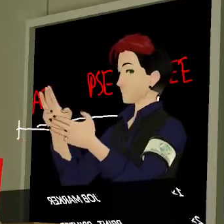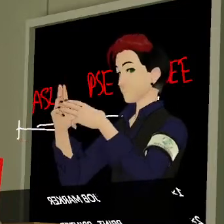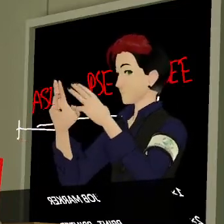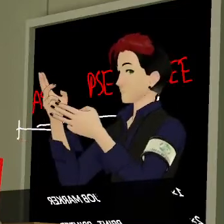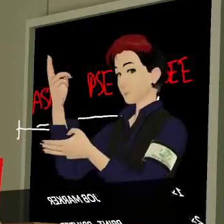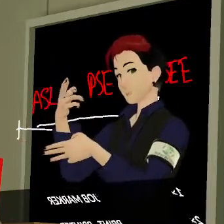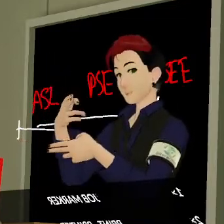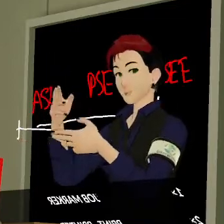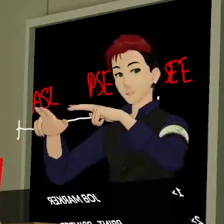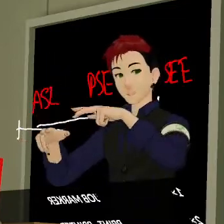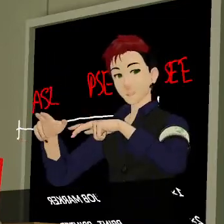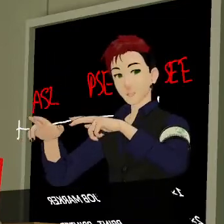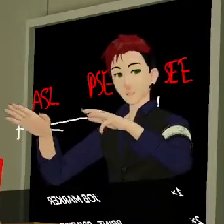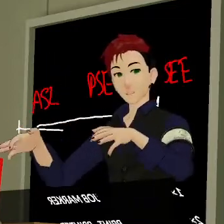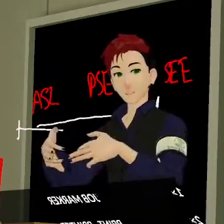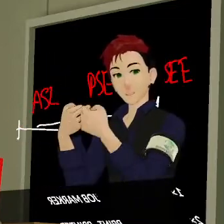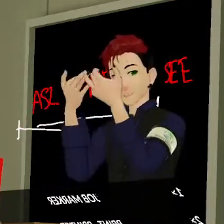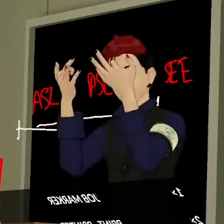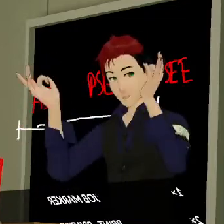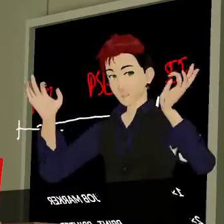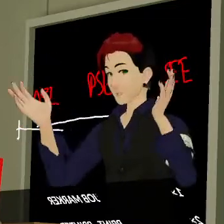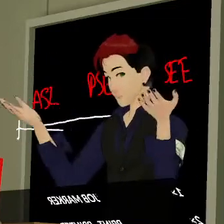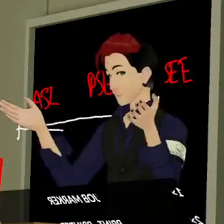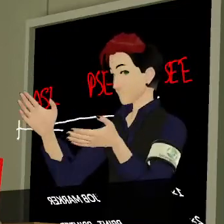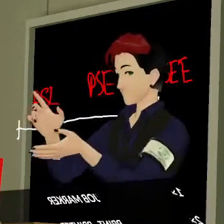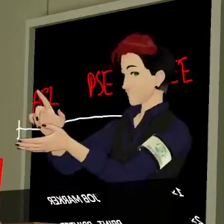it's kind of hard and awkward to do in VR